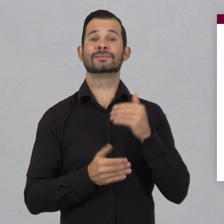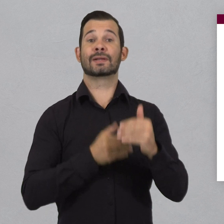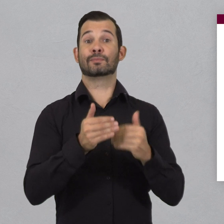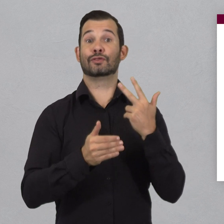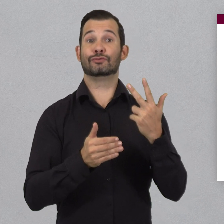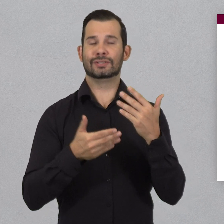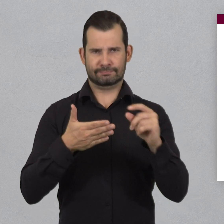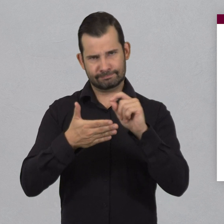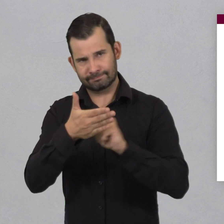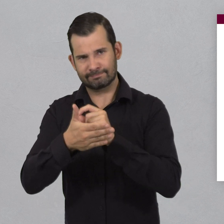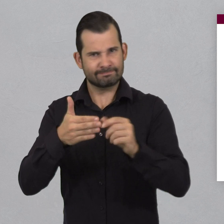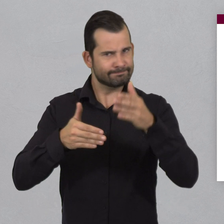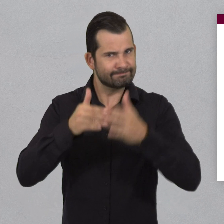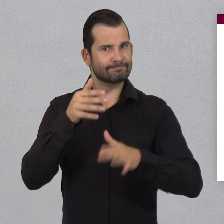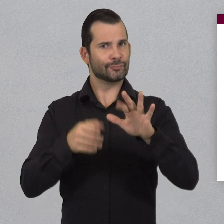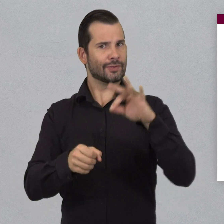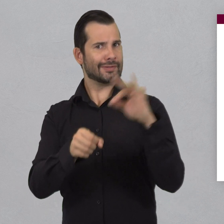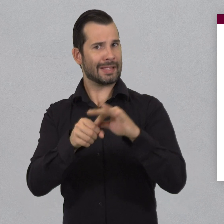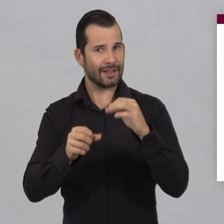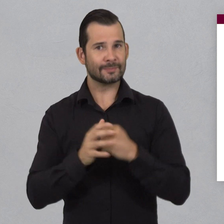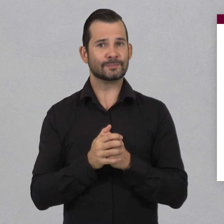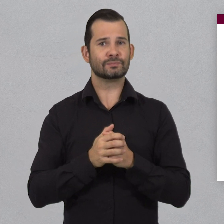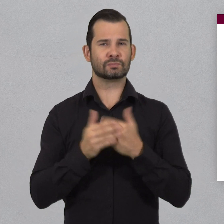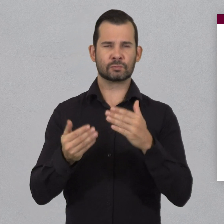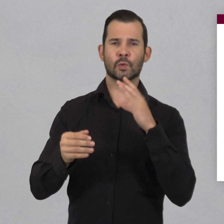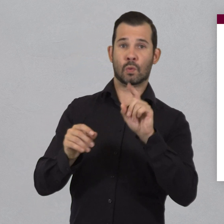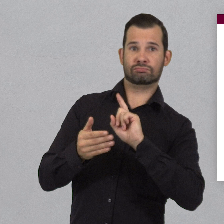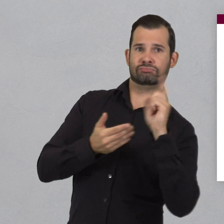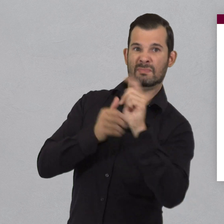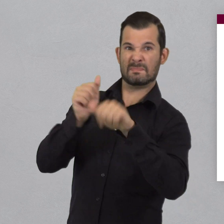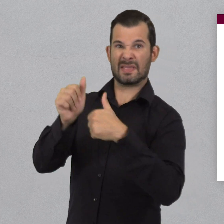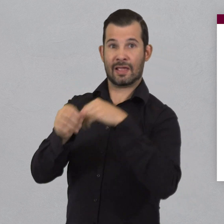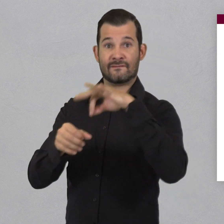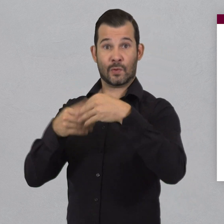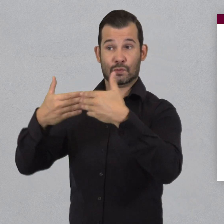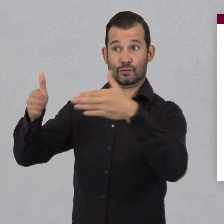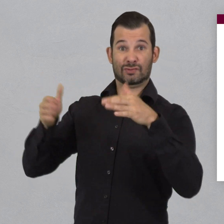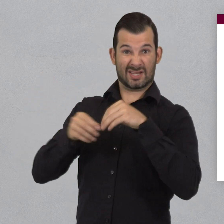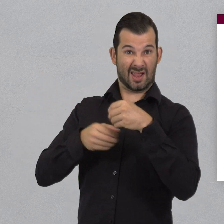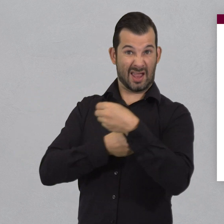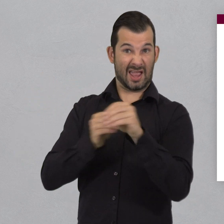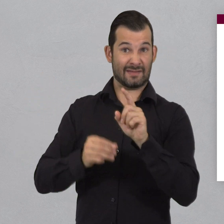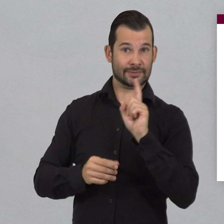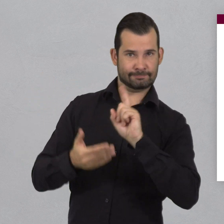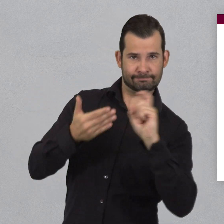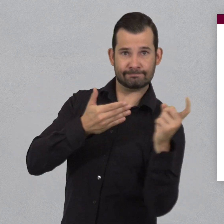Complete your ballot. Go behind the voting screen in the office. If you